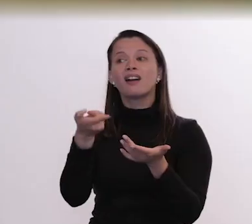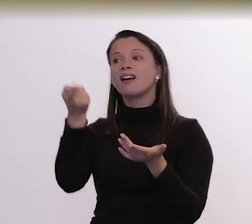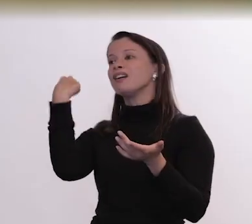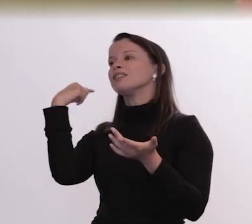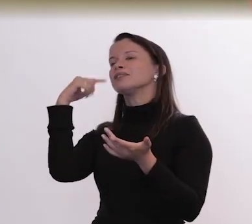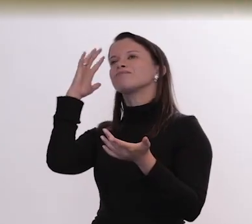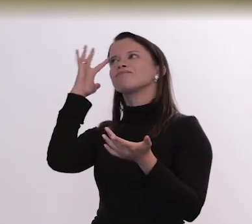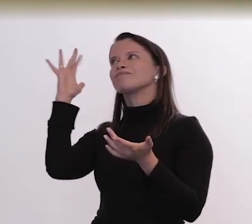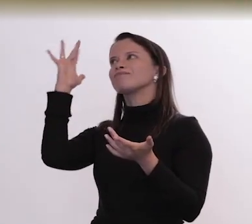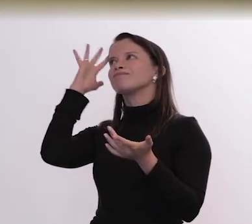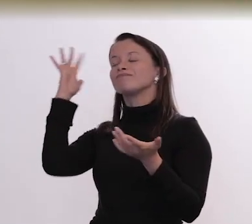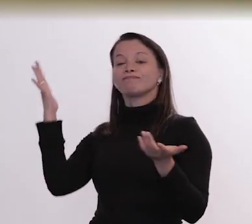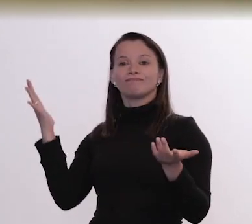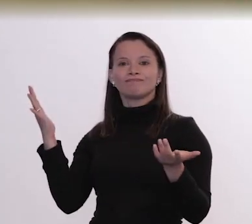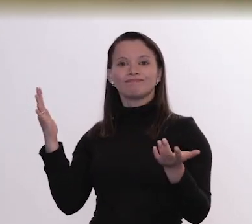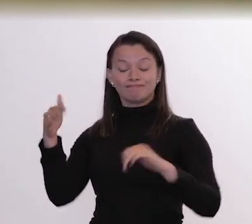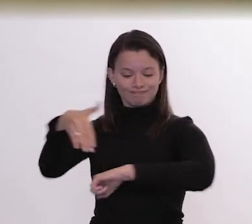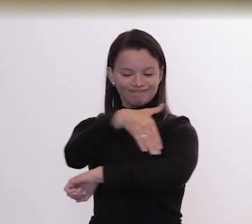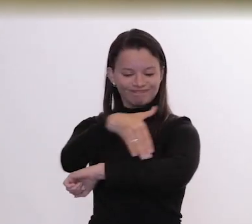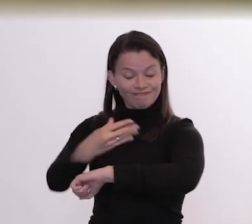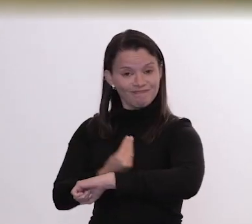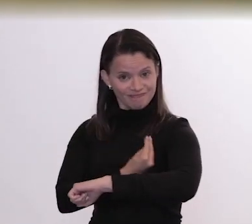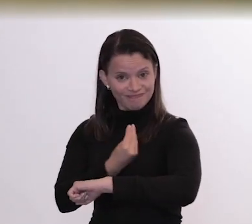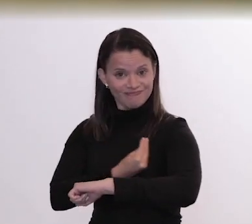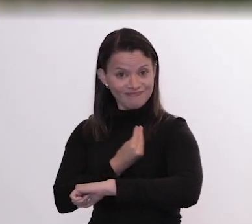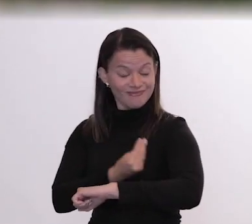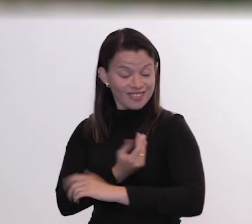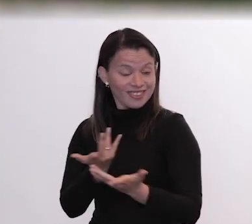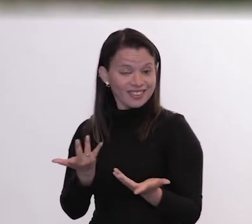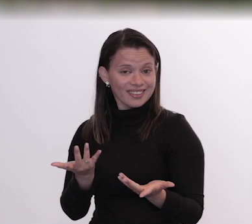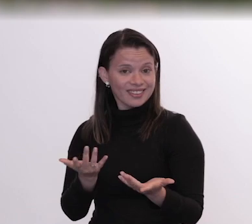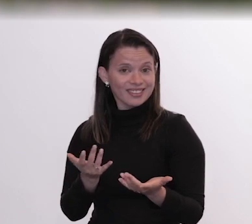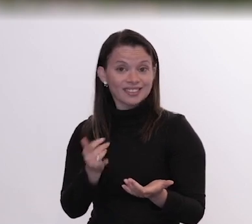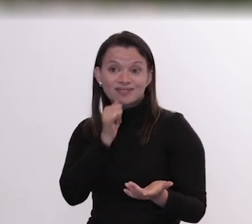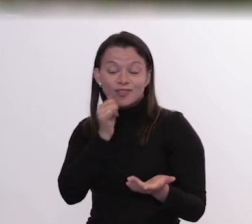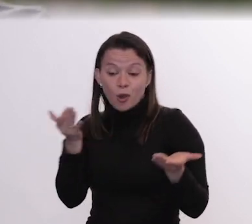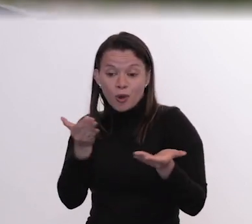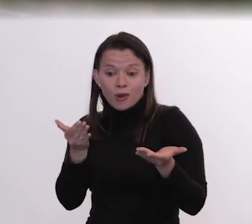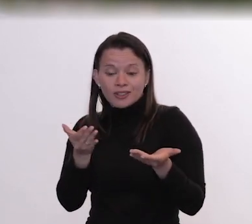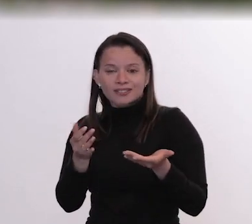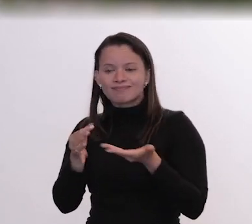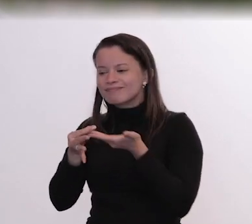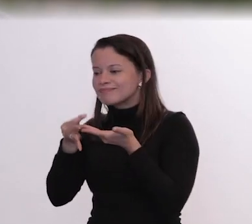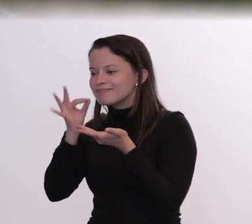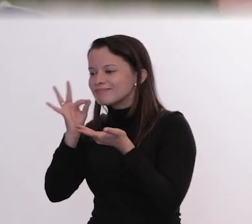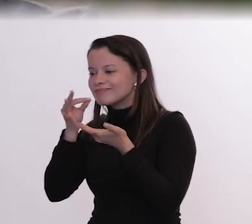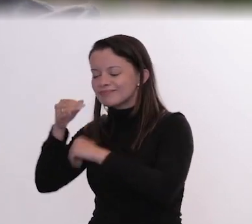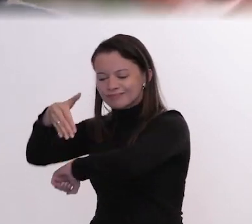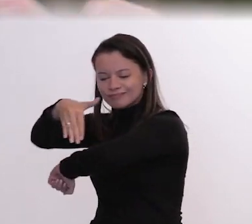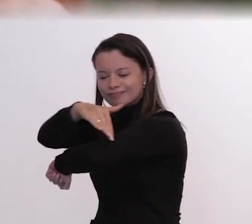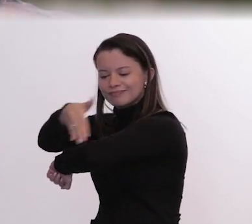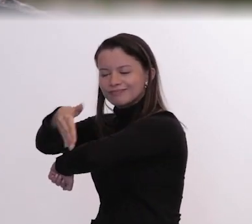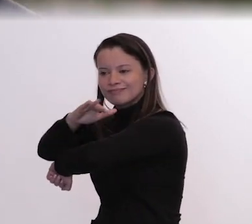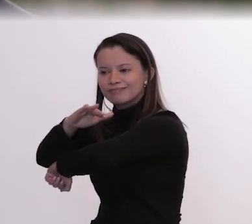Going out, right? Today's topic, enjoy the street. How much we miss being out, drinking coffee on the corner, walking, seeing people.